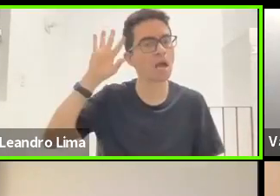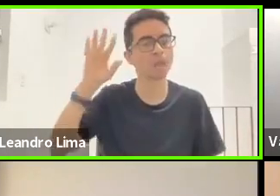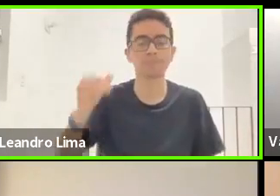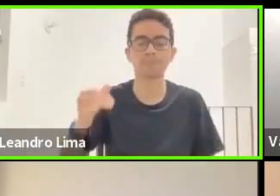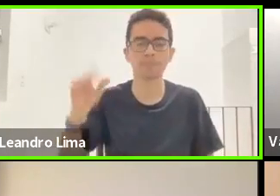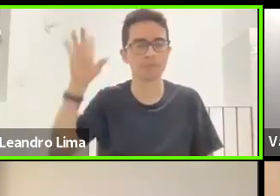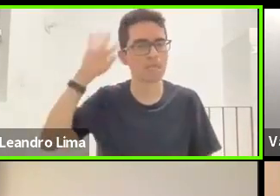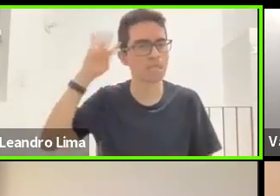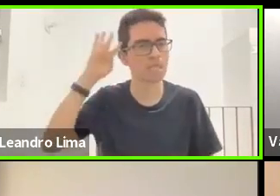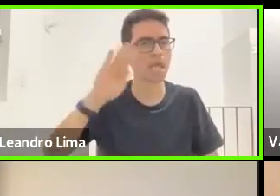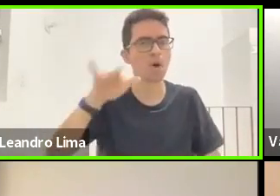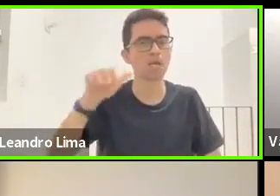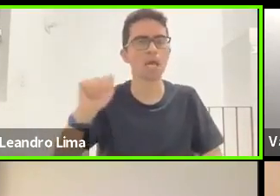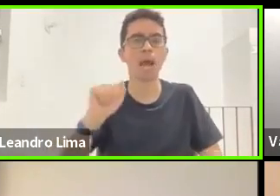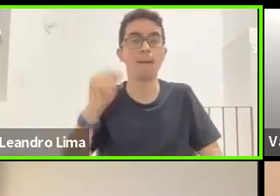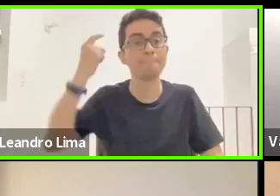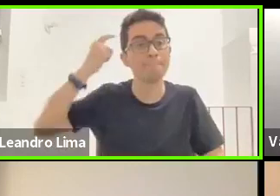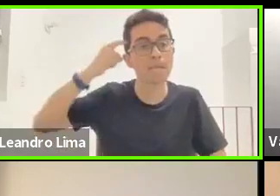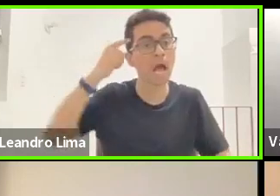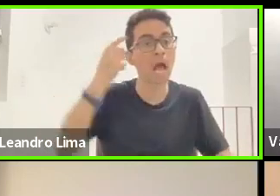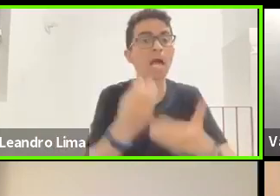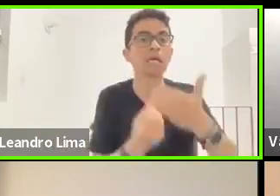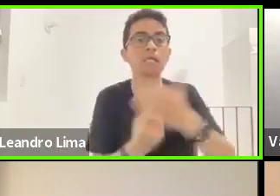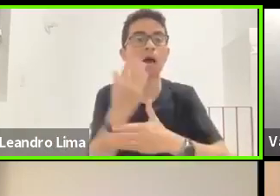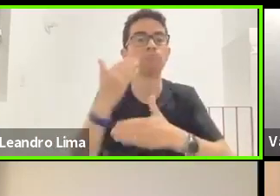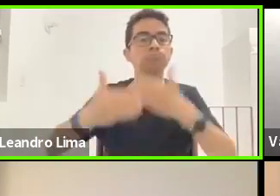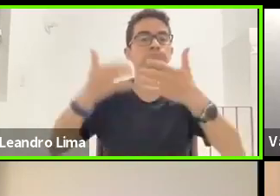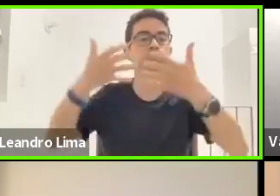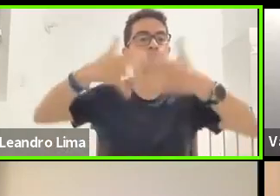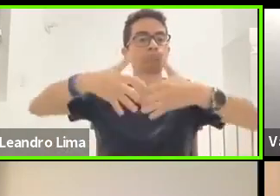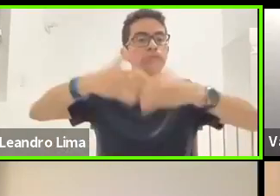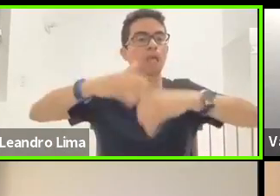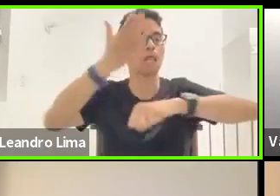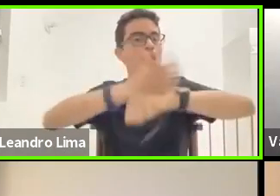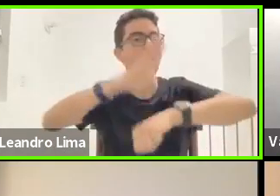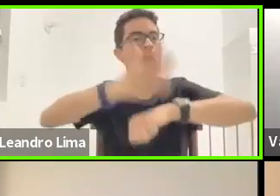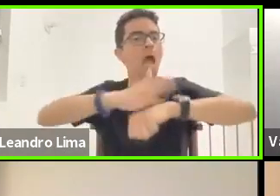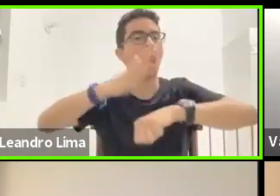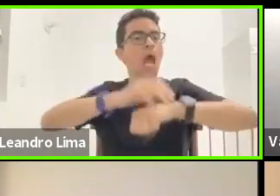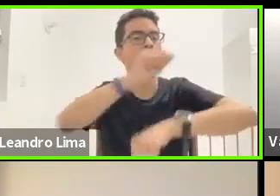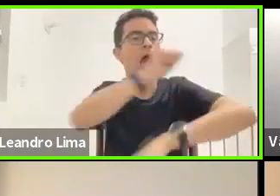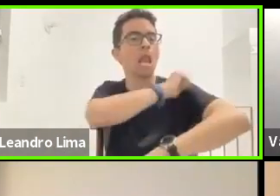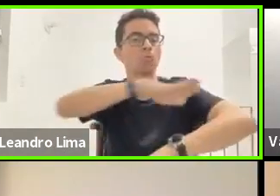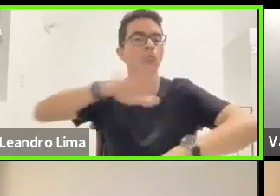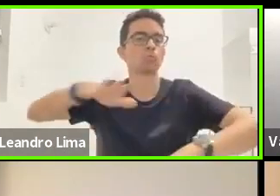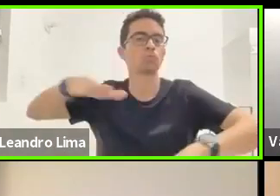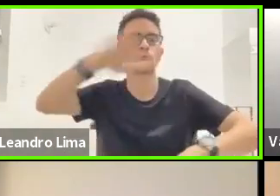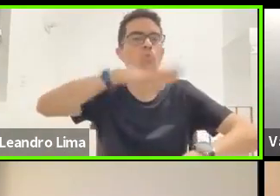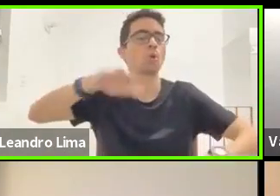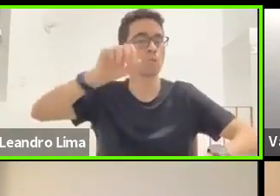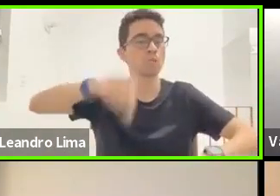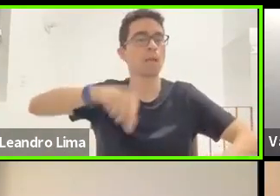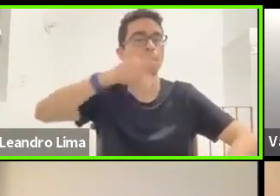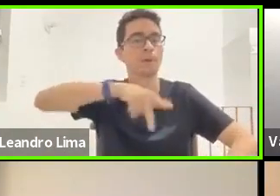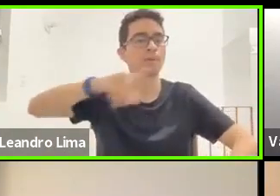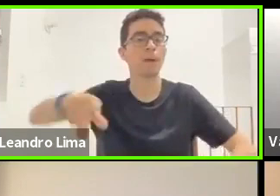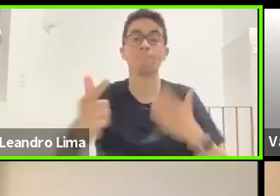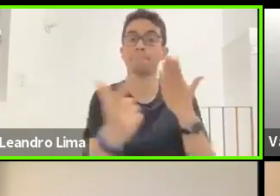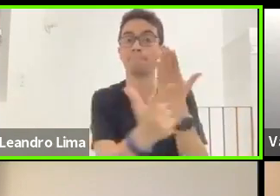to develop minds and. work together and think work together and think forward. So it's just a comment. nt on what you to